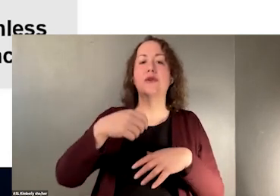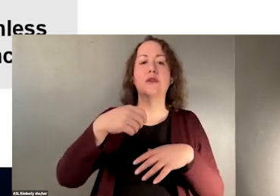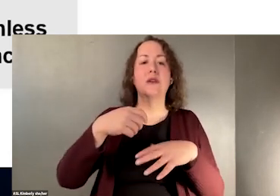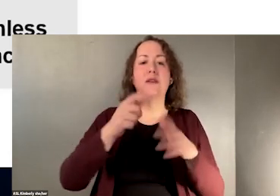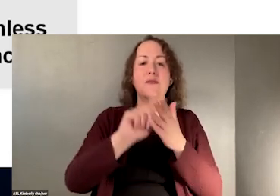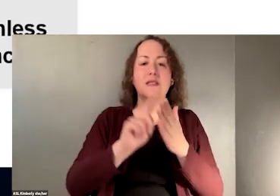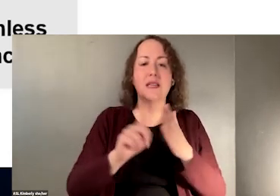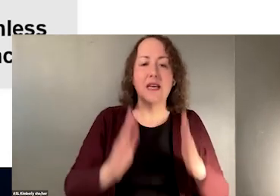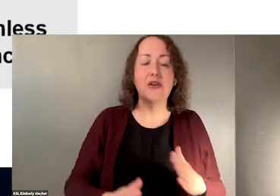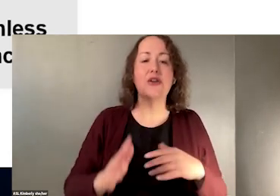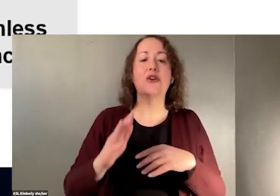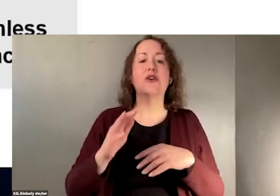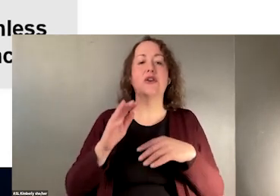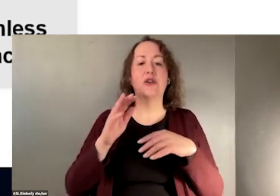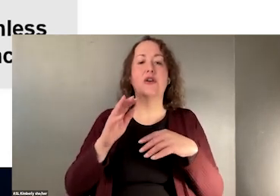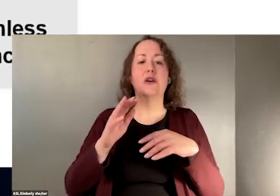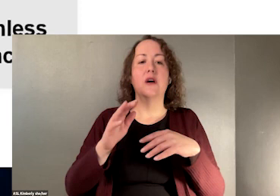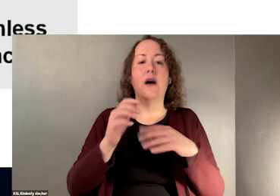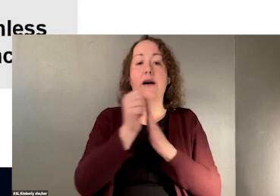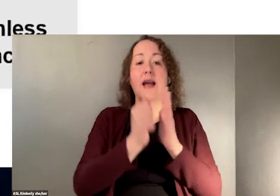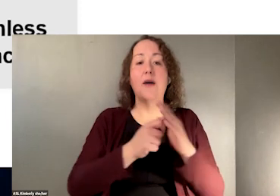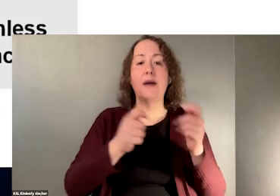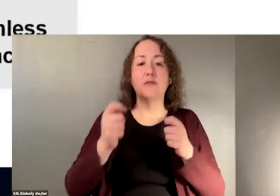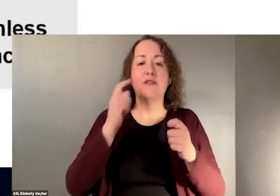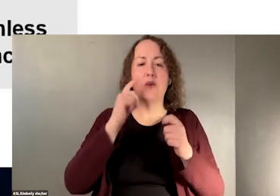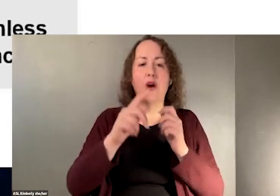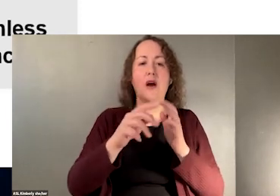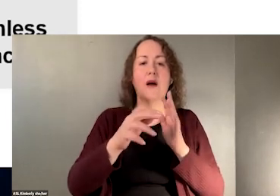as well as Graduate Research Fellowship Program applicants and fellows.